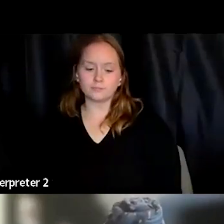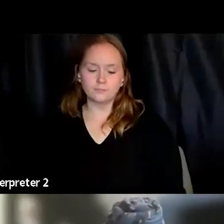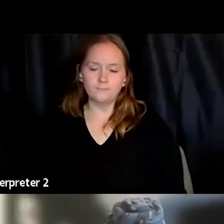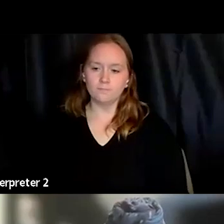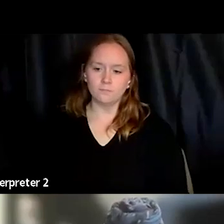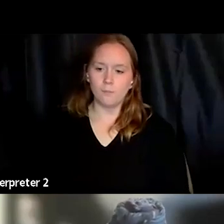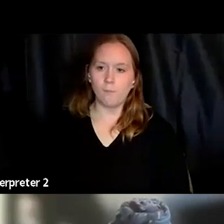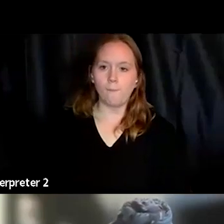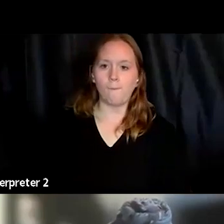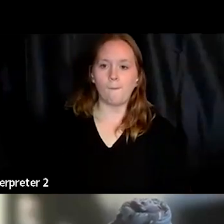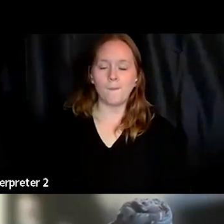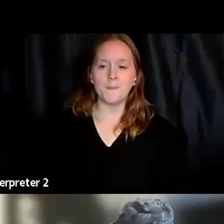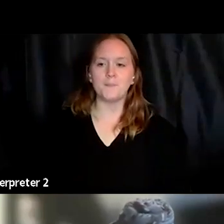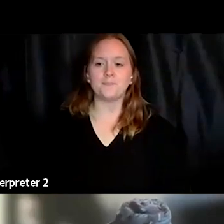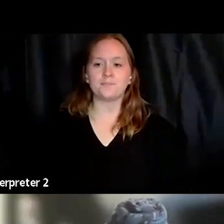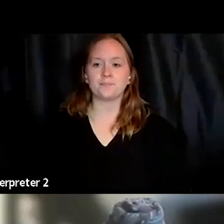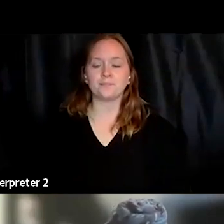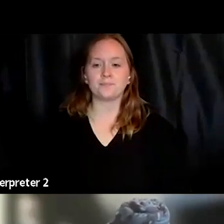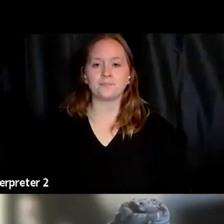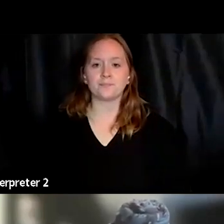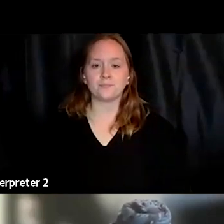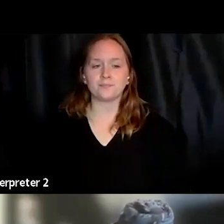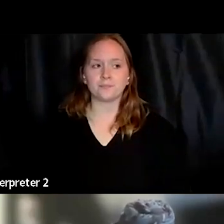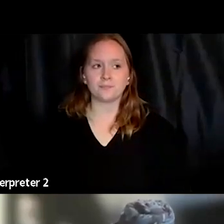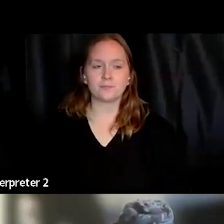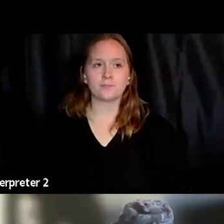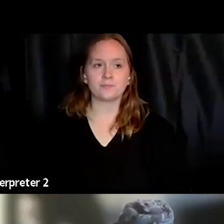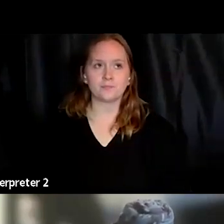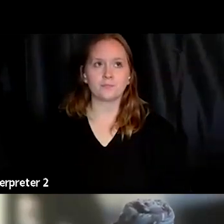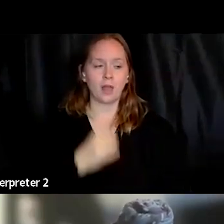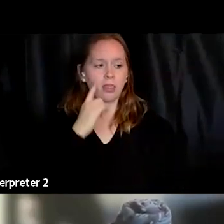Yeah, I think that goes back to, you know, getting medical evidence